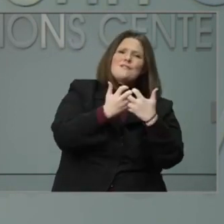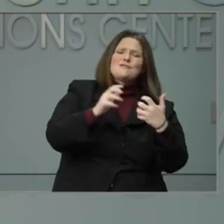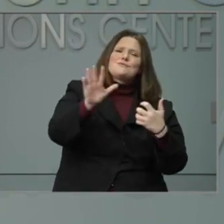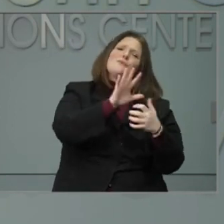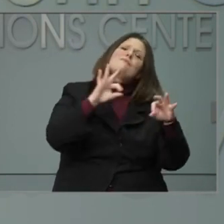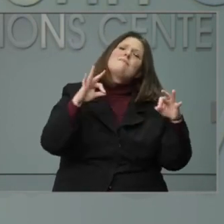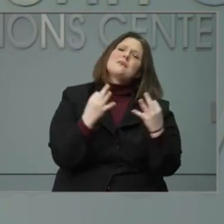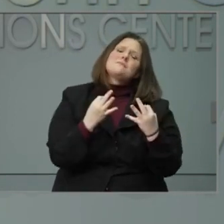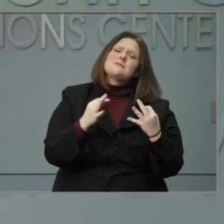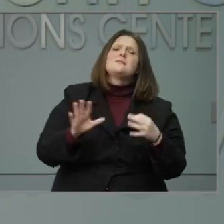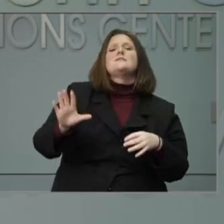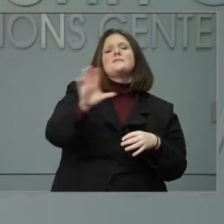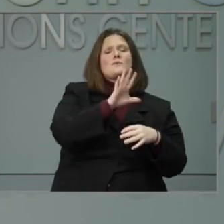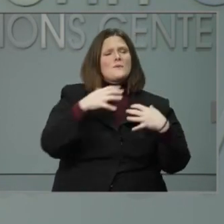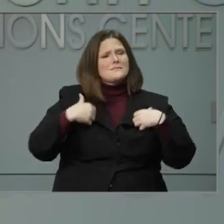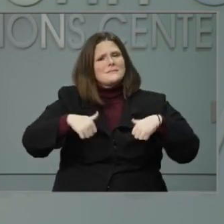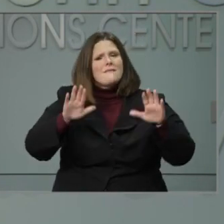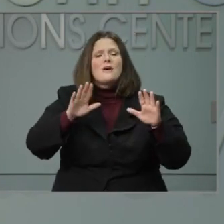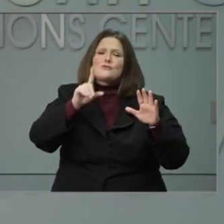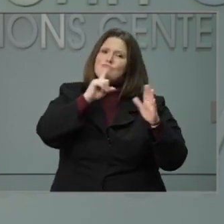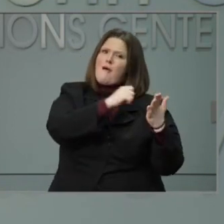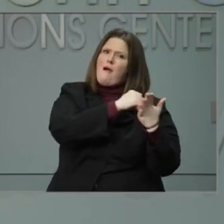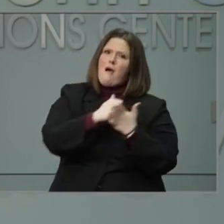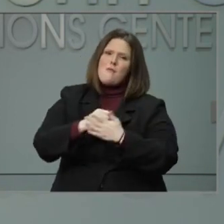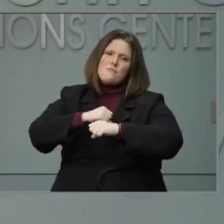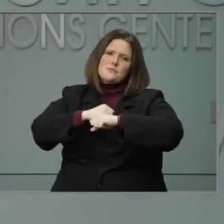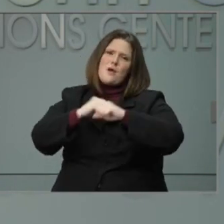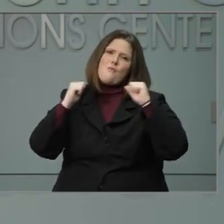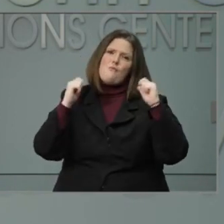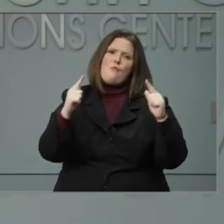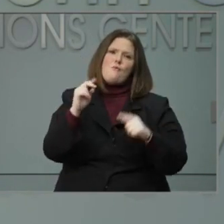FAMILY. AND KNOW THAT YOUR SACRIFICE IS